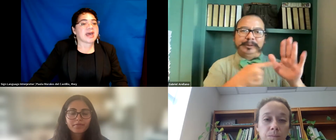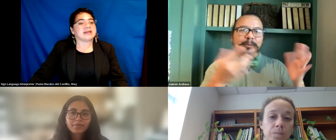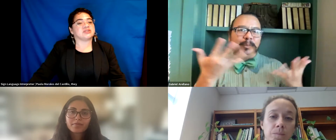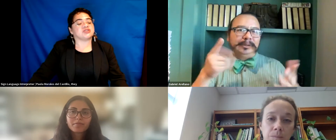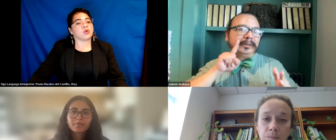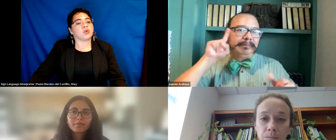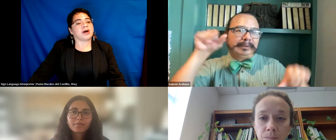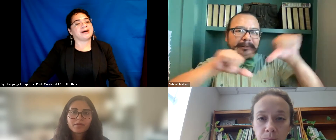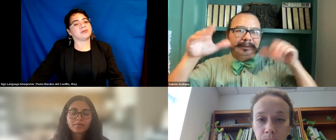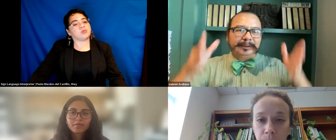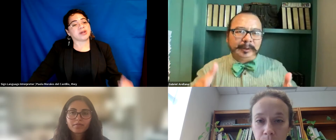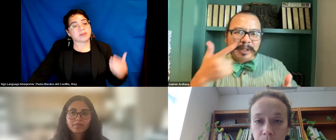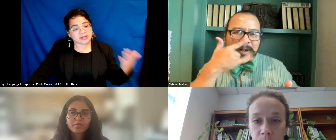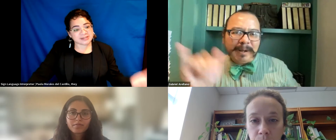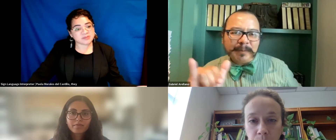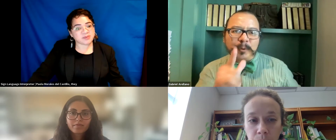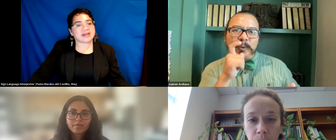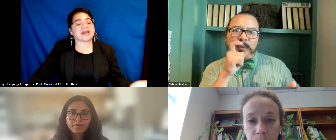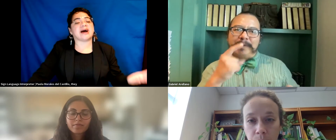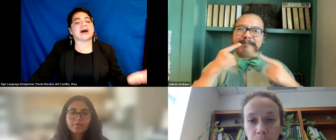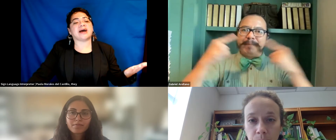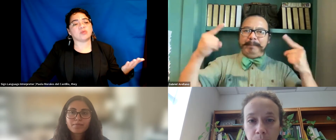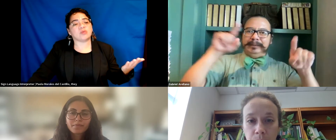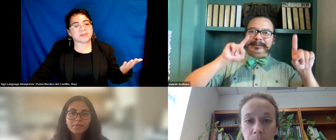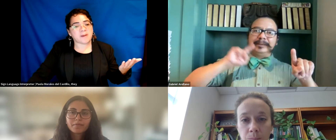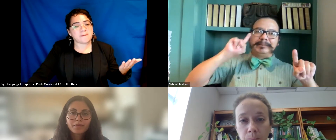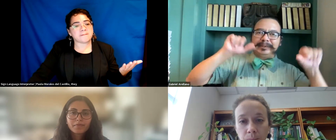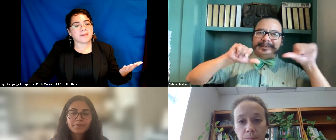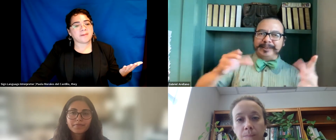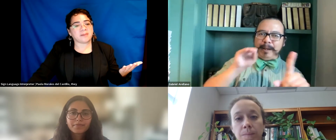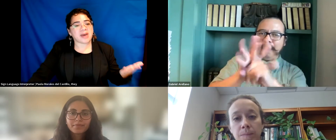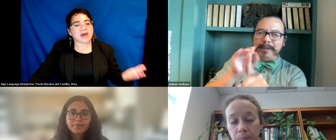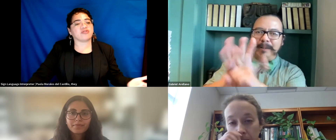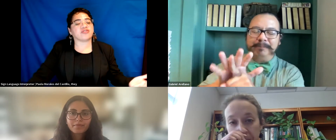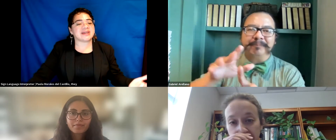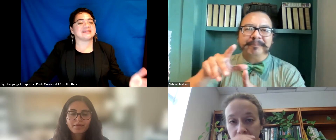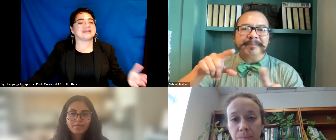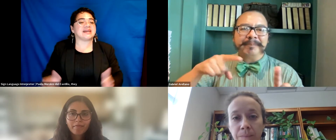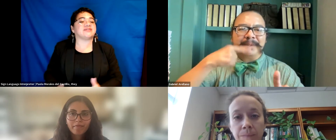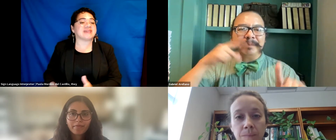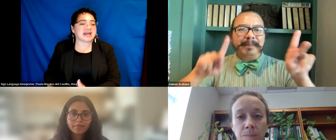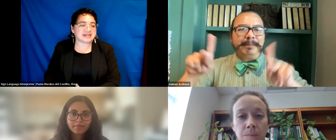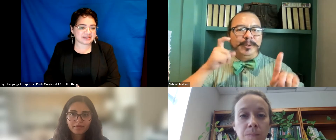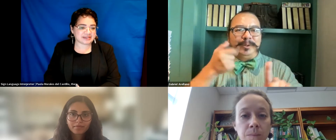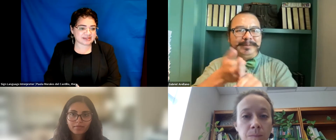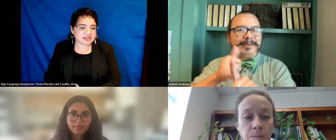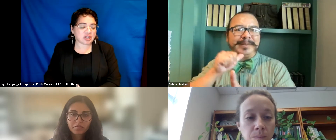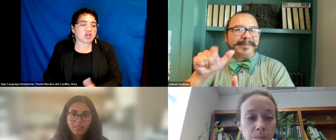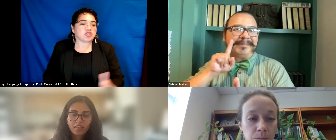Sign Language Interpreter | Paola Morales del Castillo, they: And so uh, when I participated. Uh, it was a a a matter of connecting deaf scientists